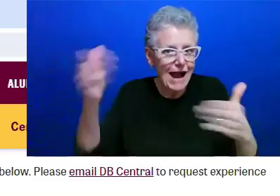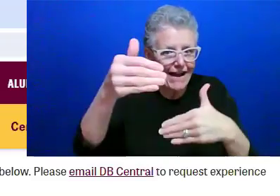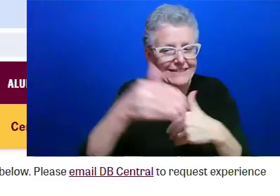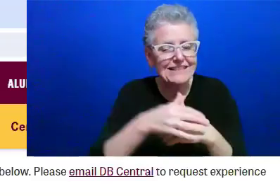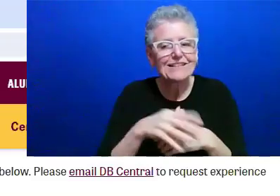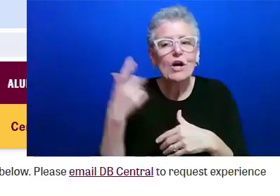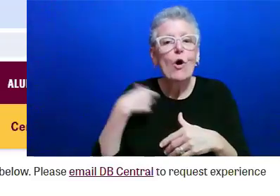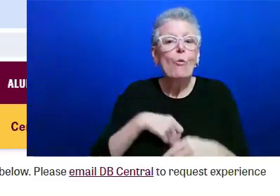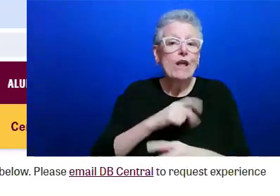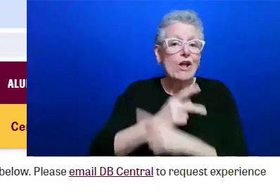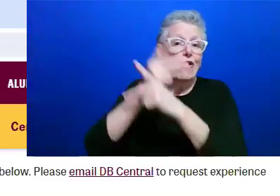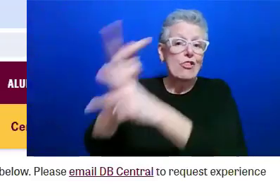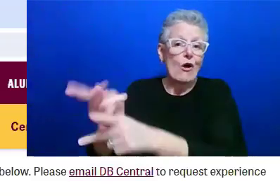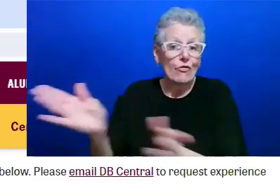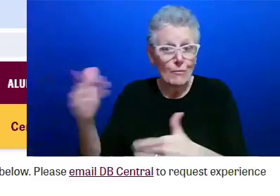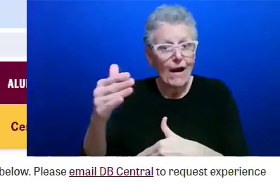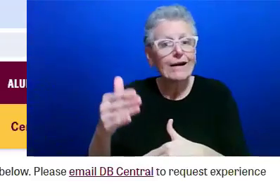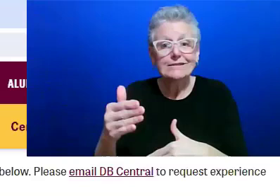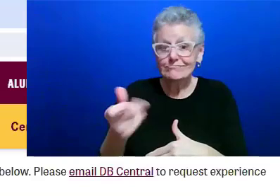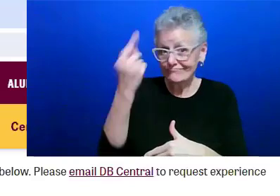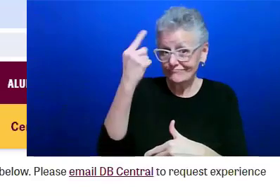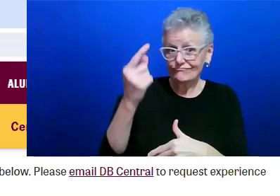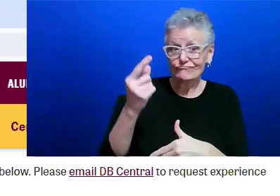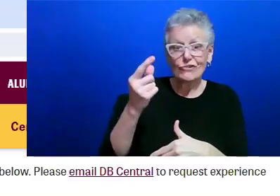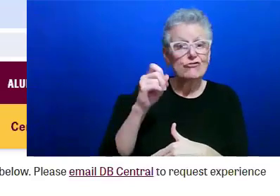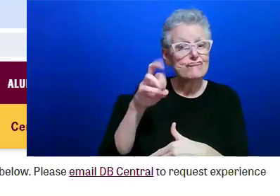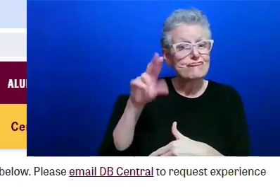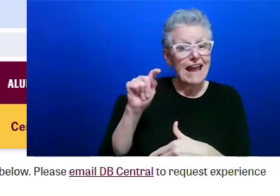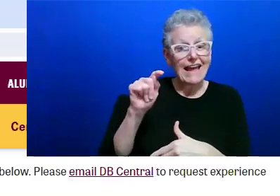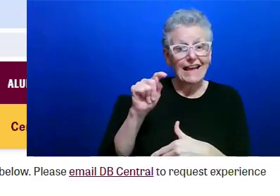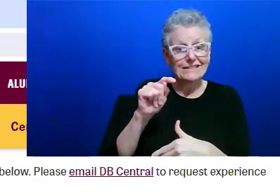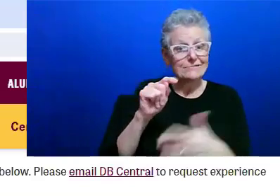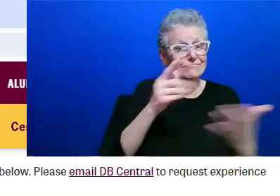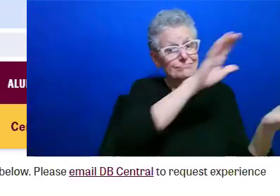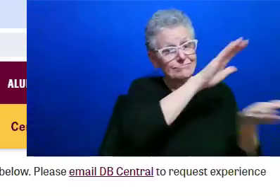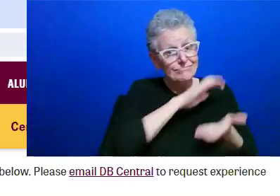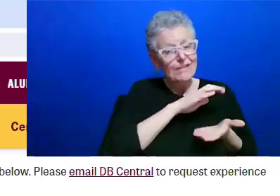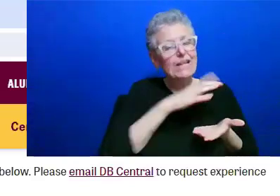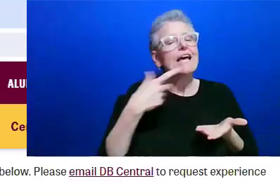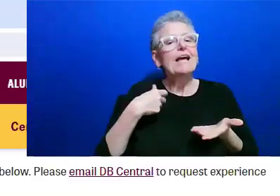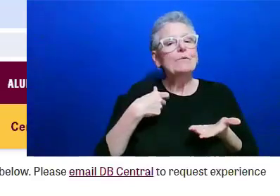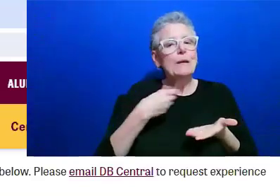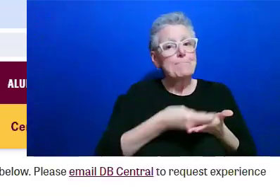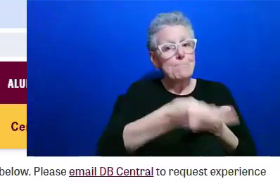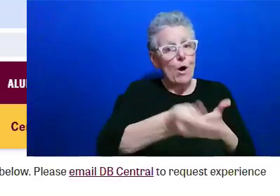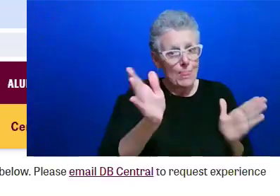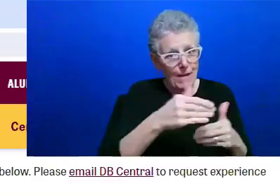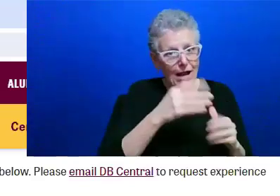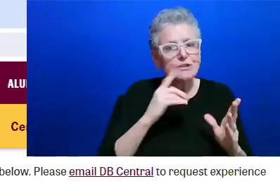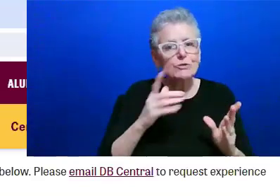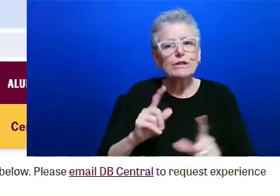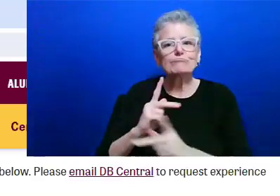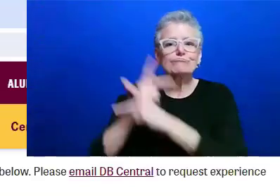through the grant free of charge. So you log in to the website, you peruse the stories,